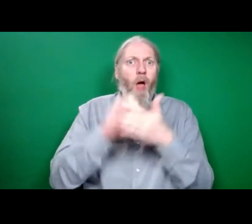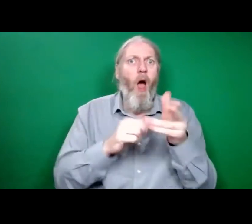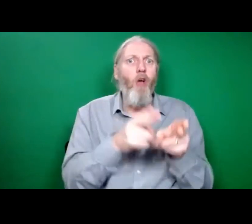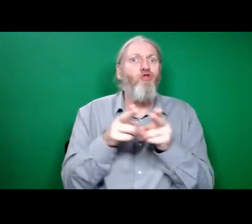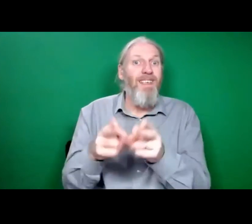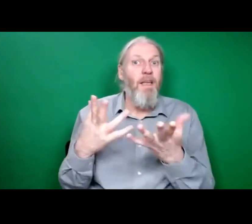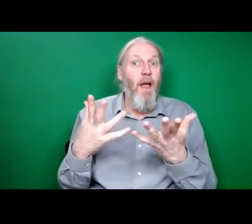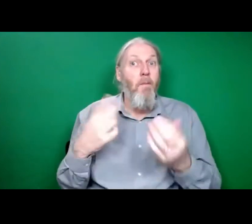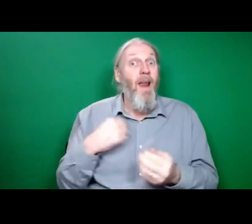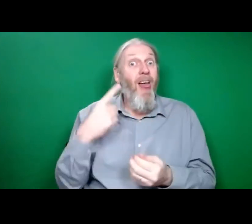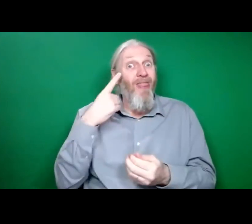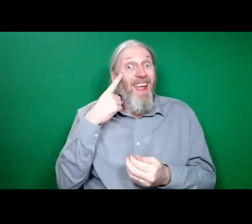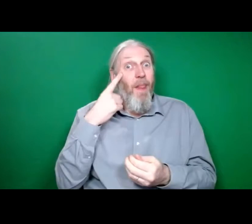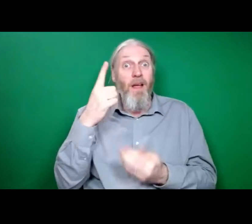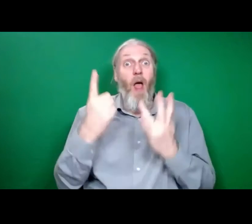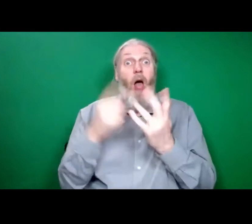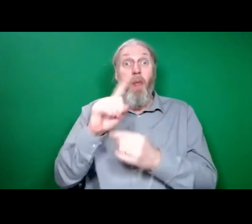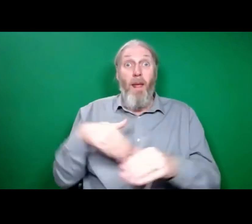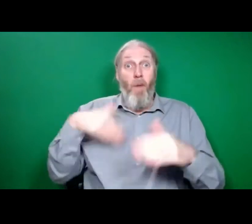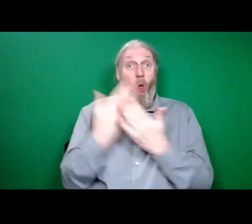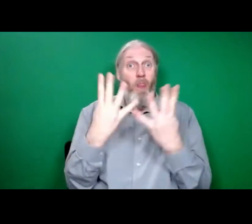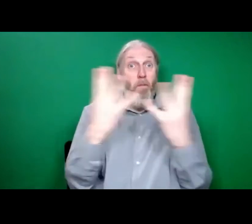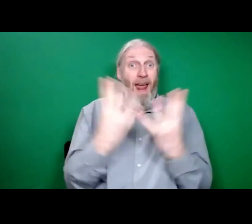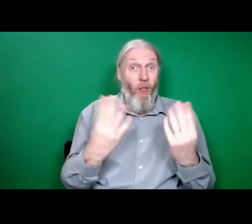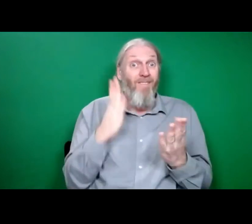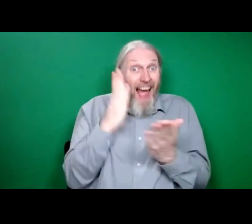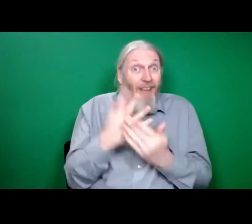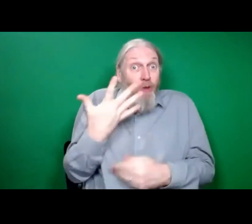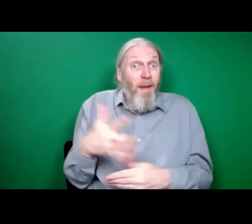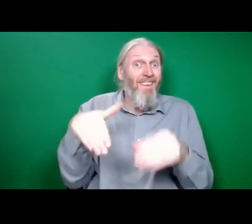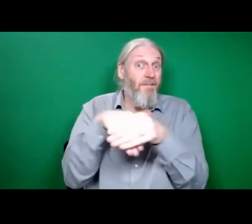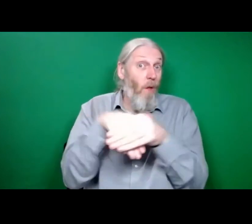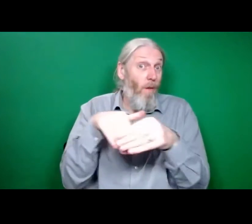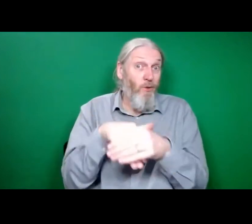of engaged, the creative community was already engaged generally and convened regularly.